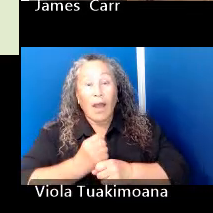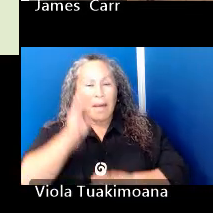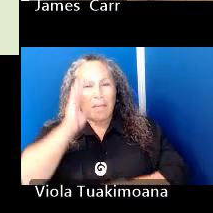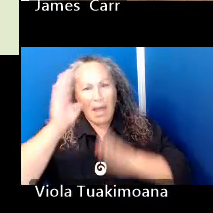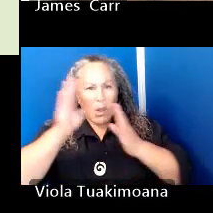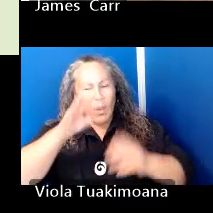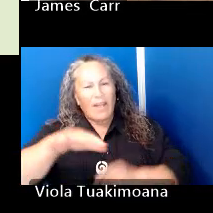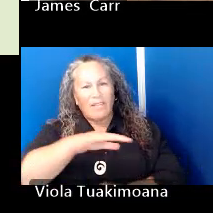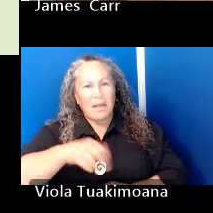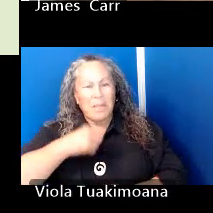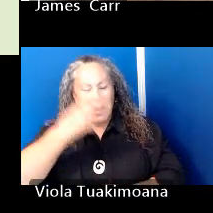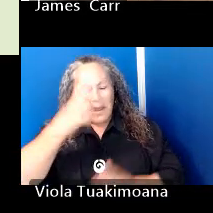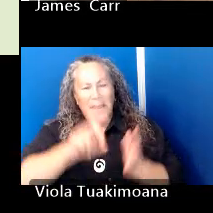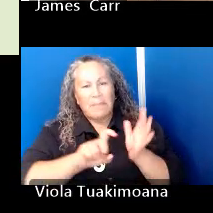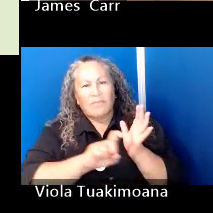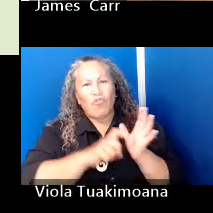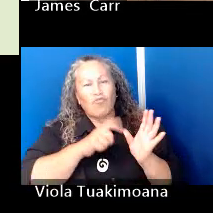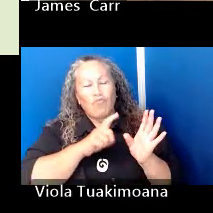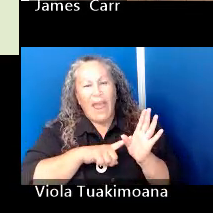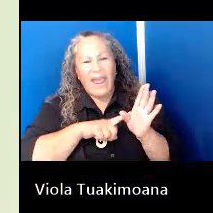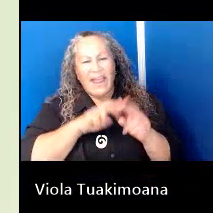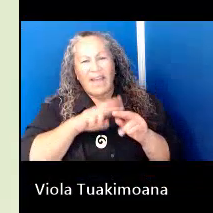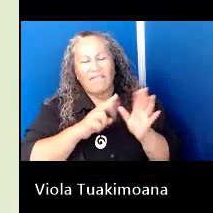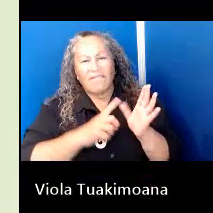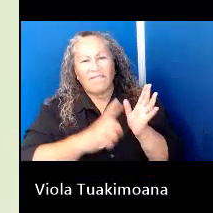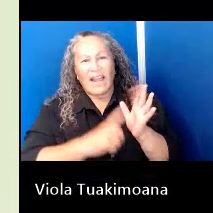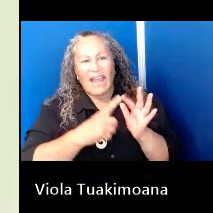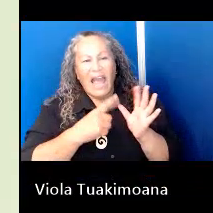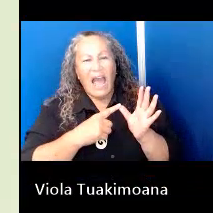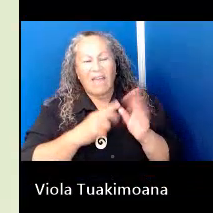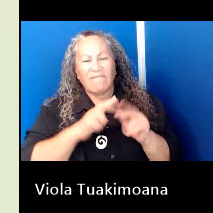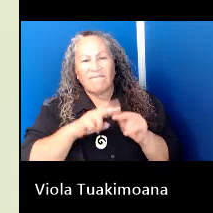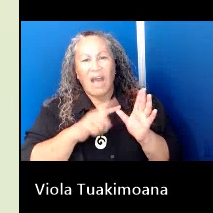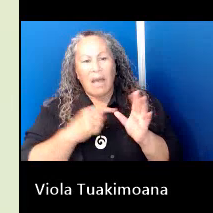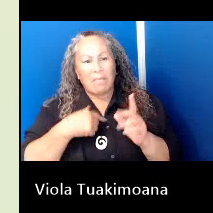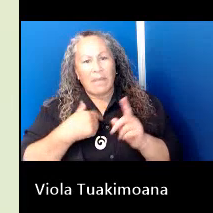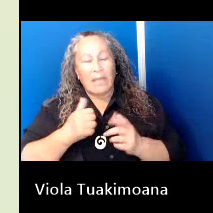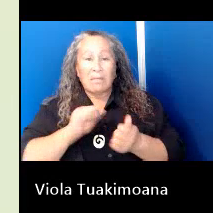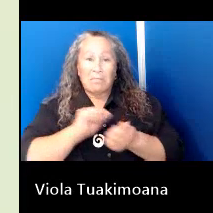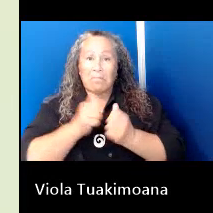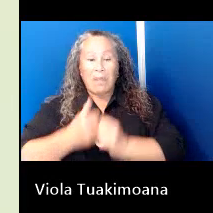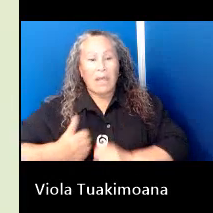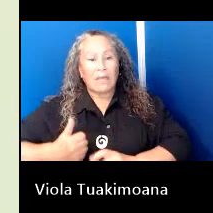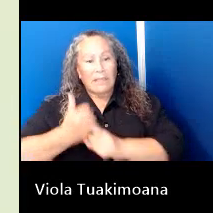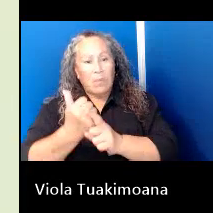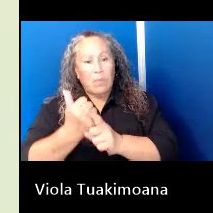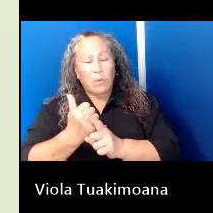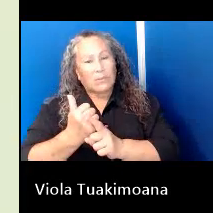My name is Ray Faleafa and I’m a peer support worker in our new People for Us